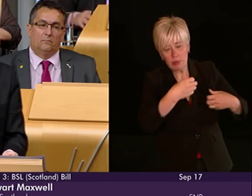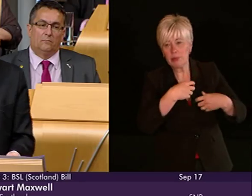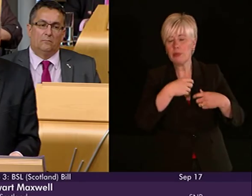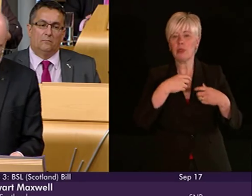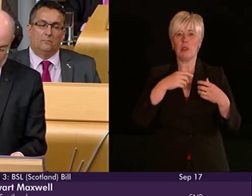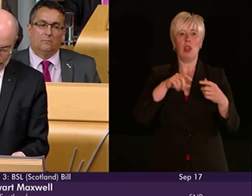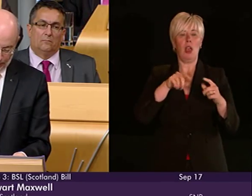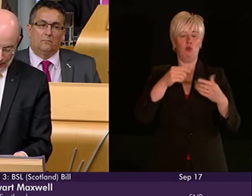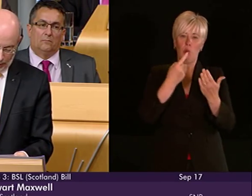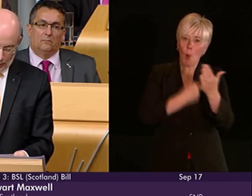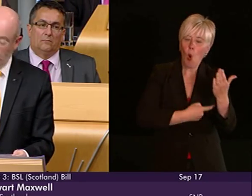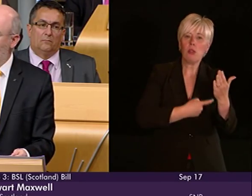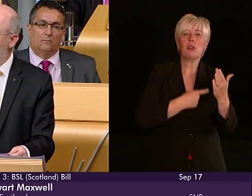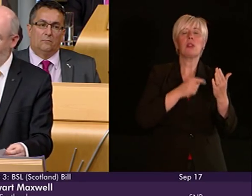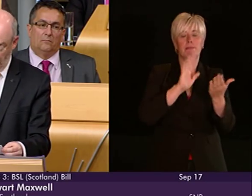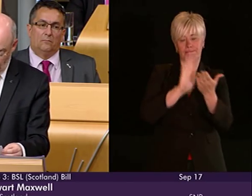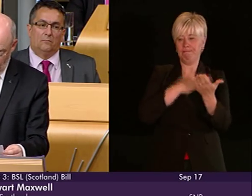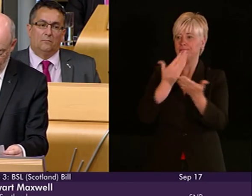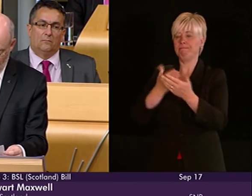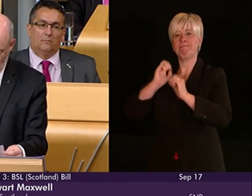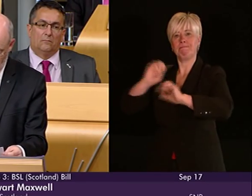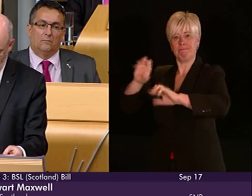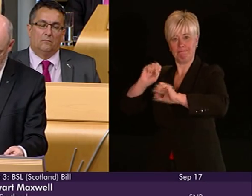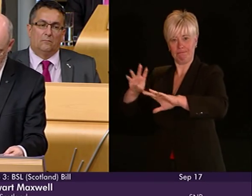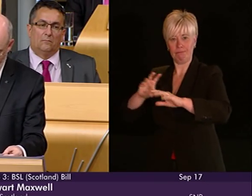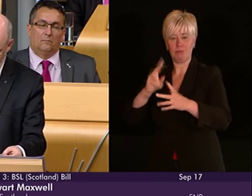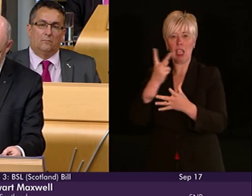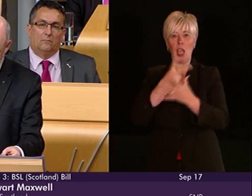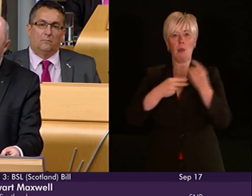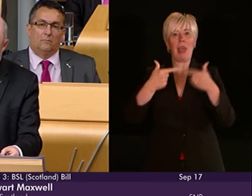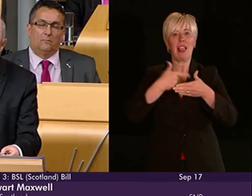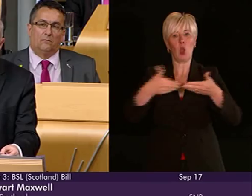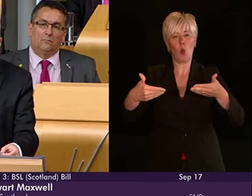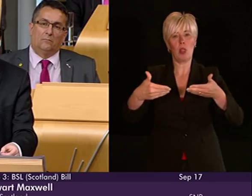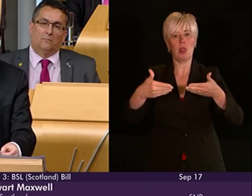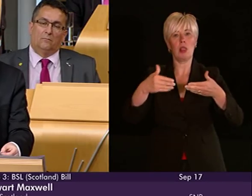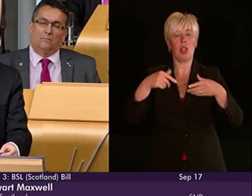stage 1 report. We adopted a bilingual approach to the committee’s public meetings: we invited